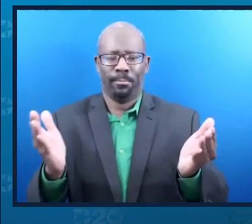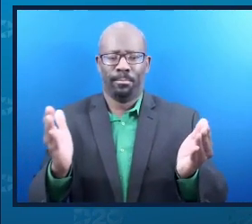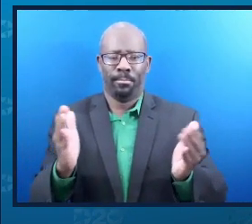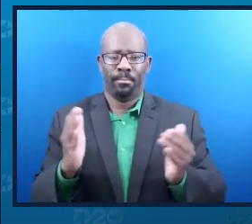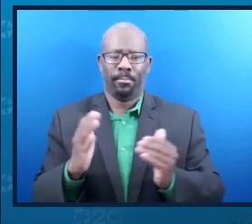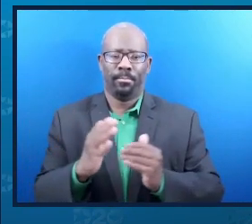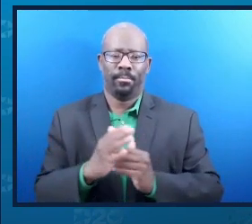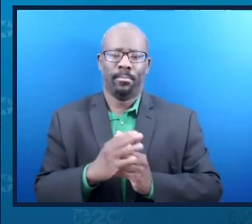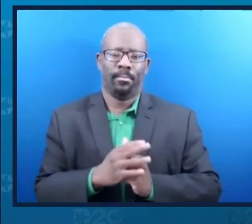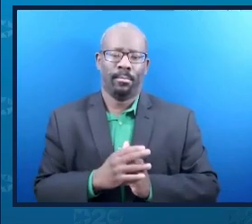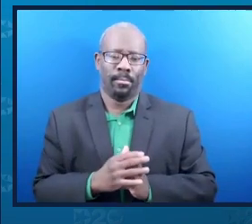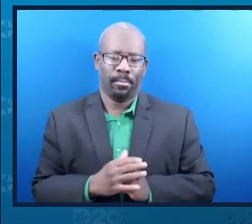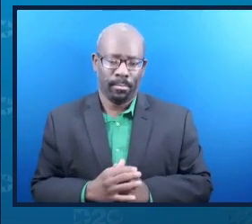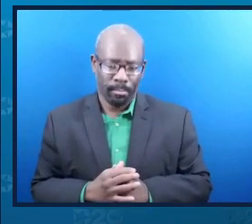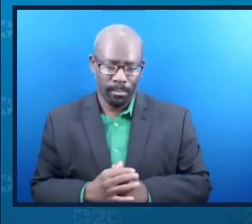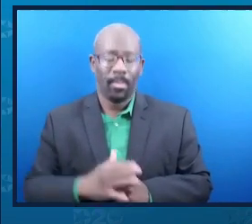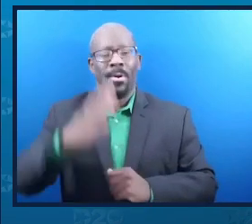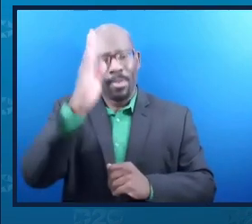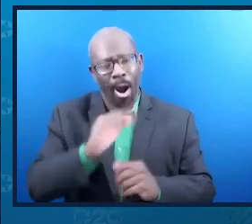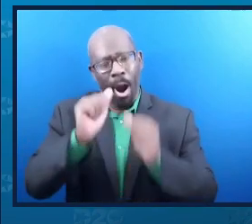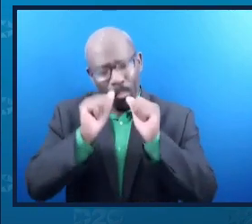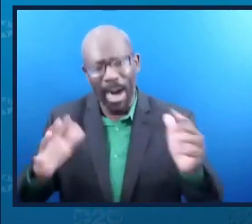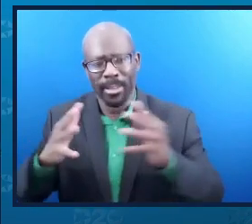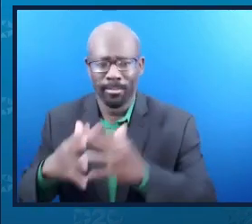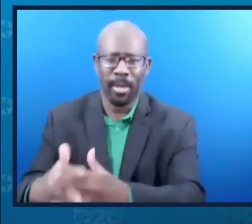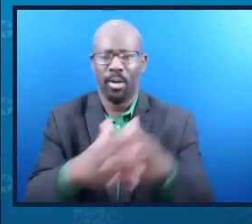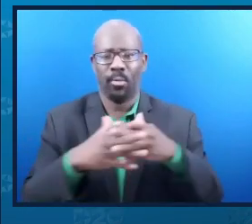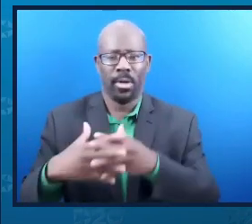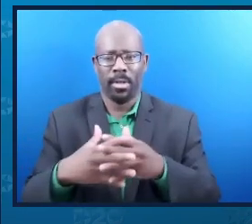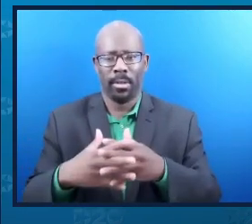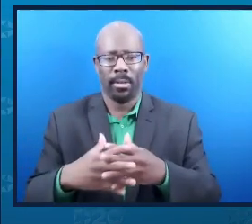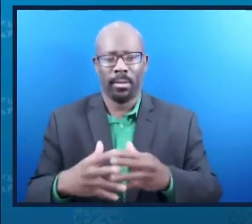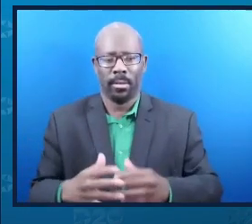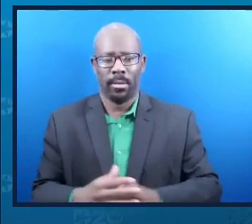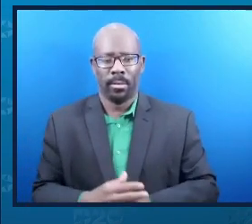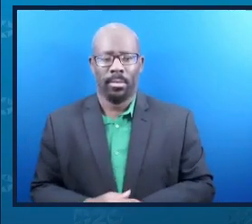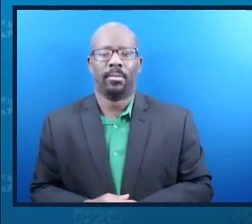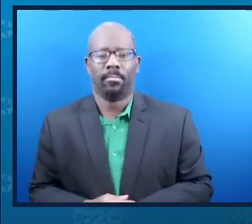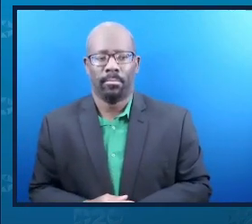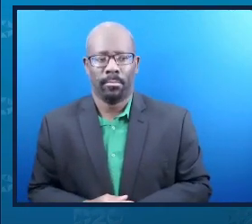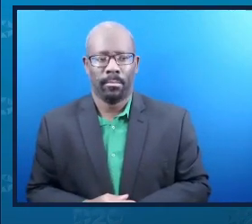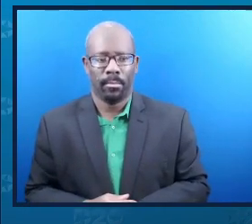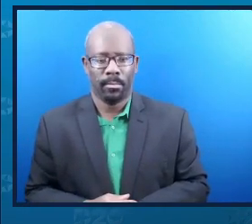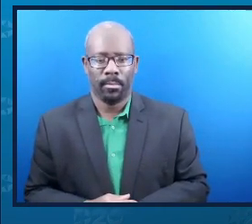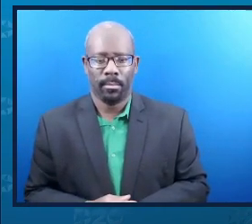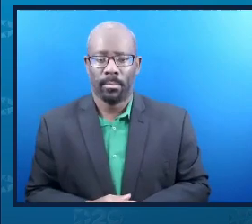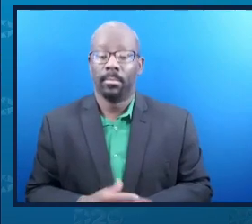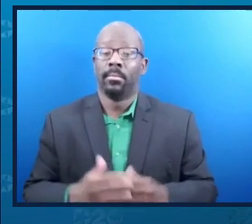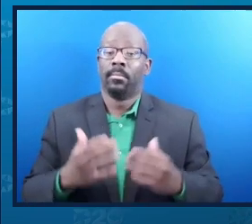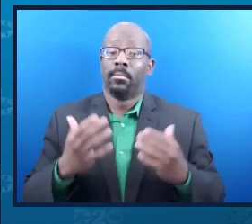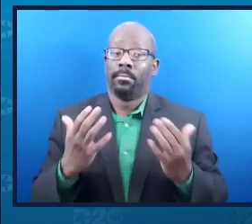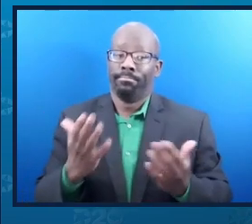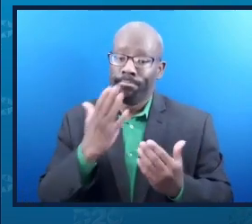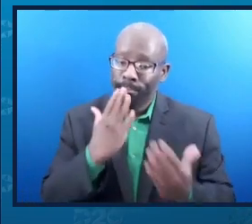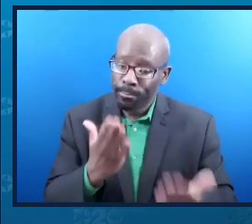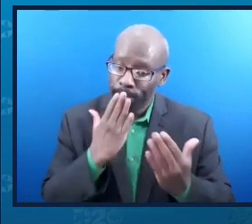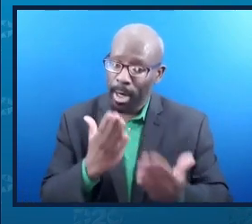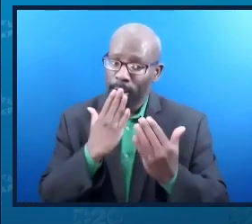GOD BLESS EACH OF YOU AND GOD BLESS ALL OF AMERICA.